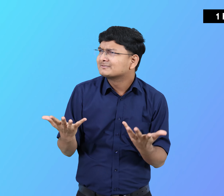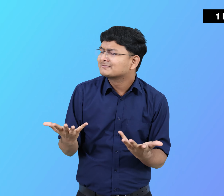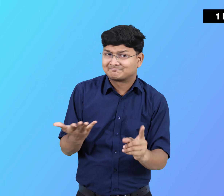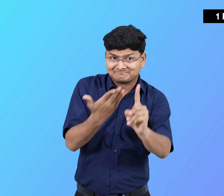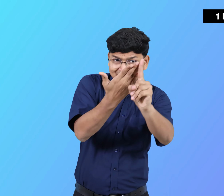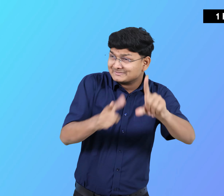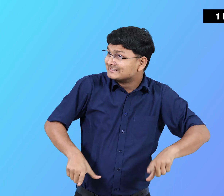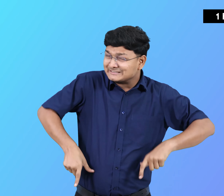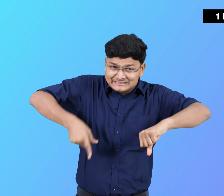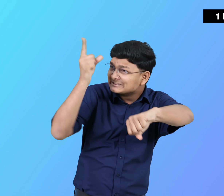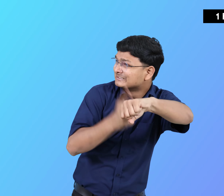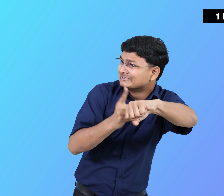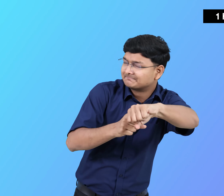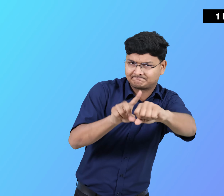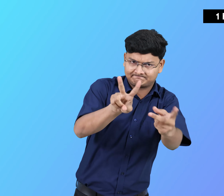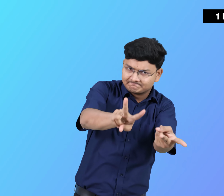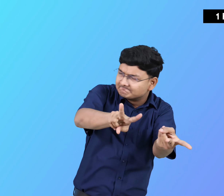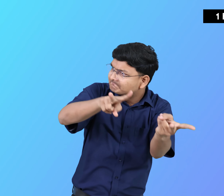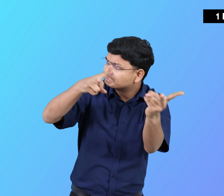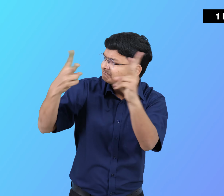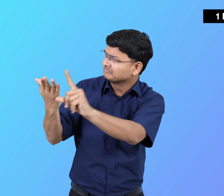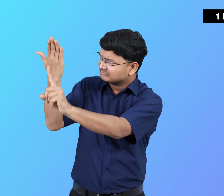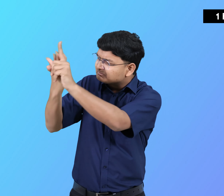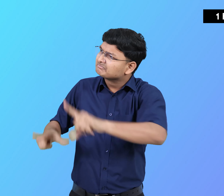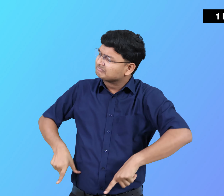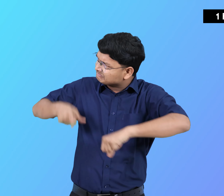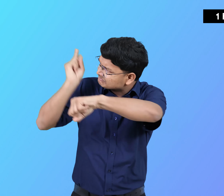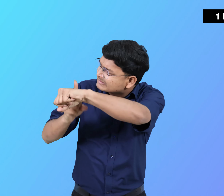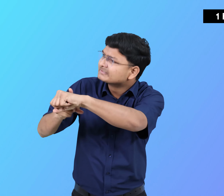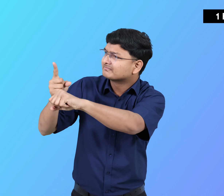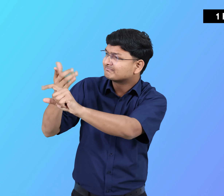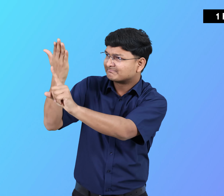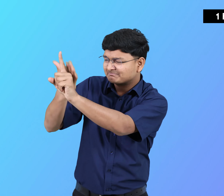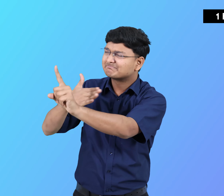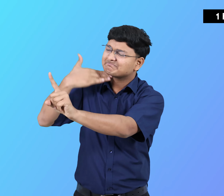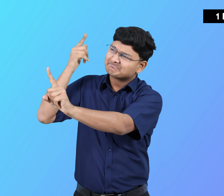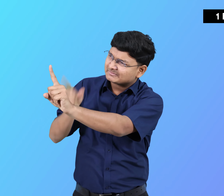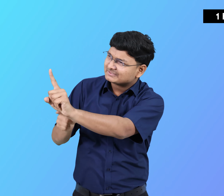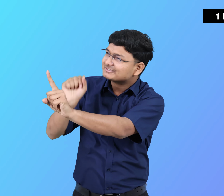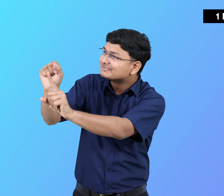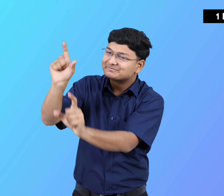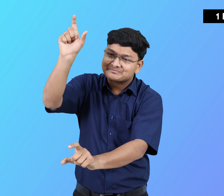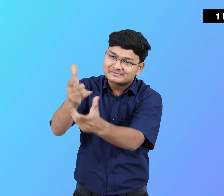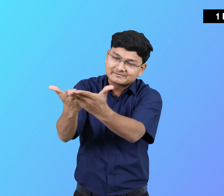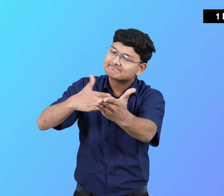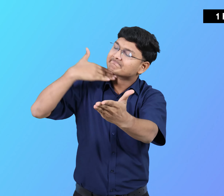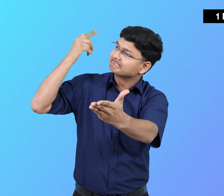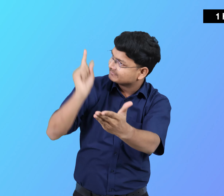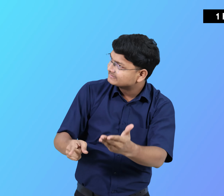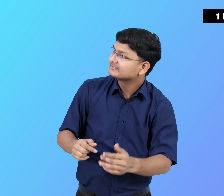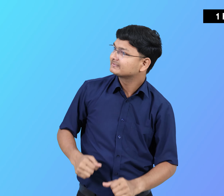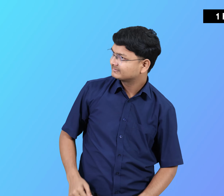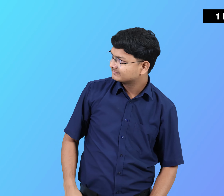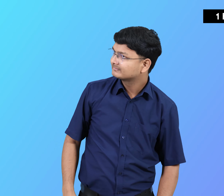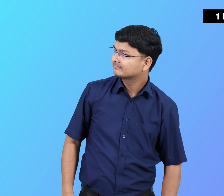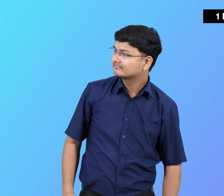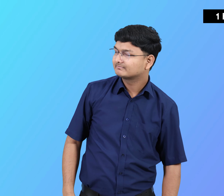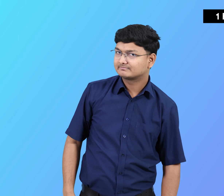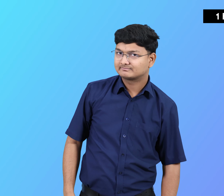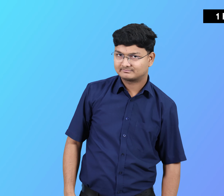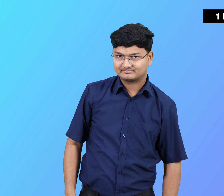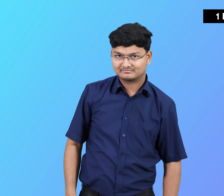I said should die. So you will take his place—you and your people will die!’”